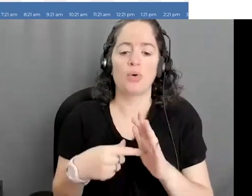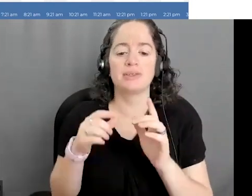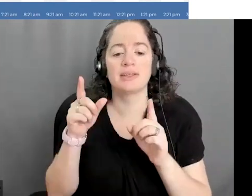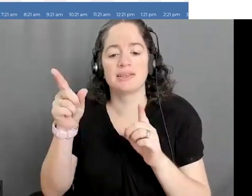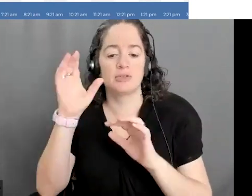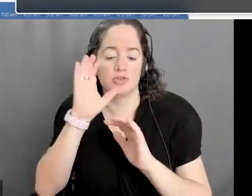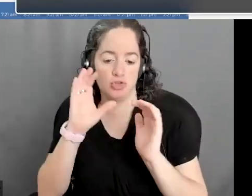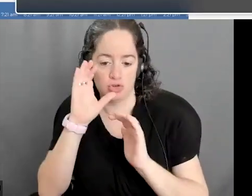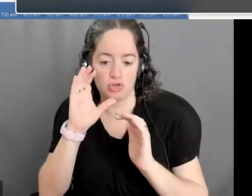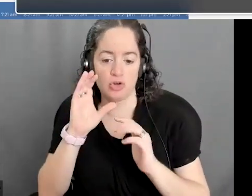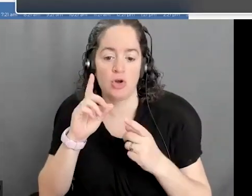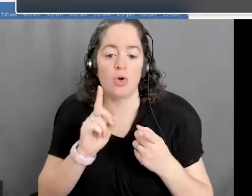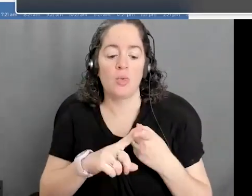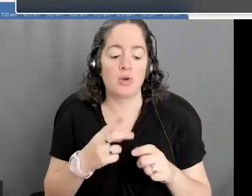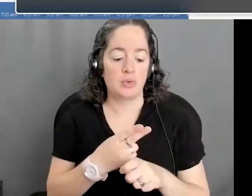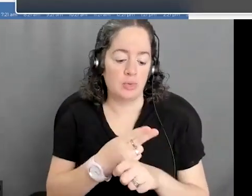if I turn my voiceover back on again.